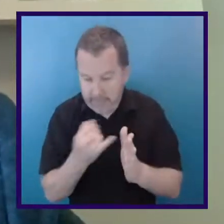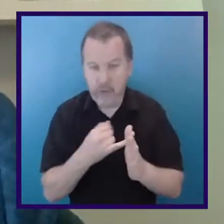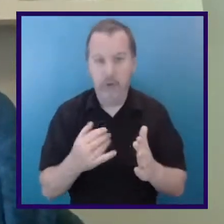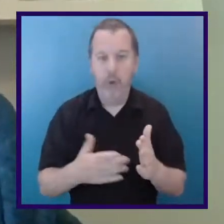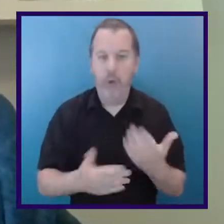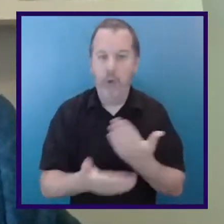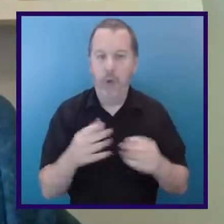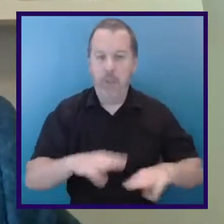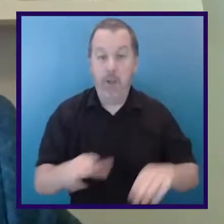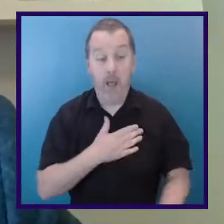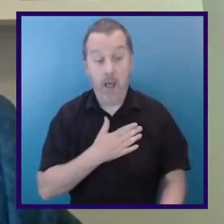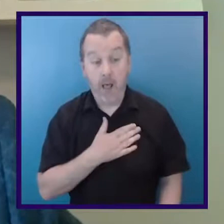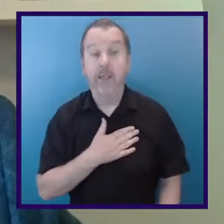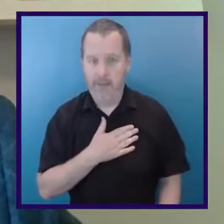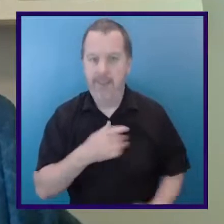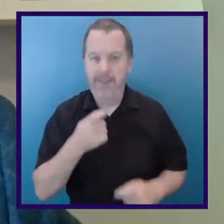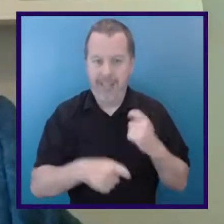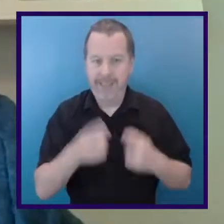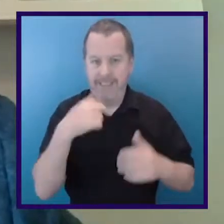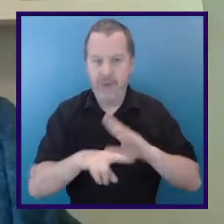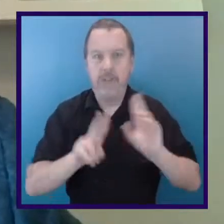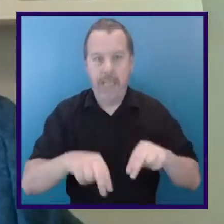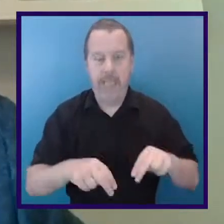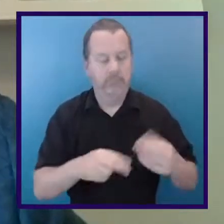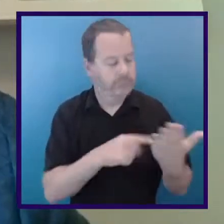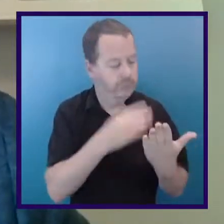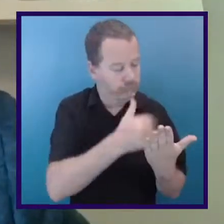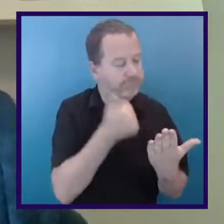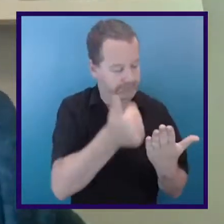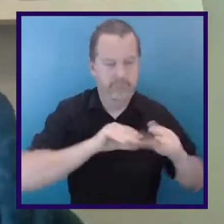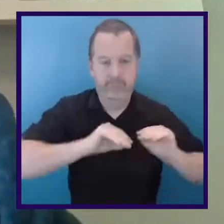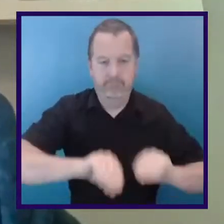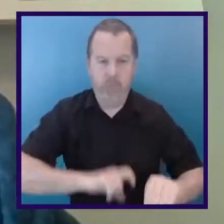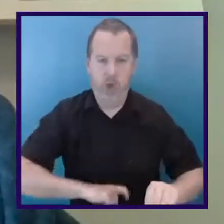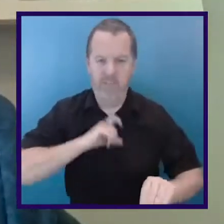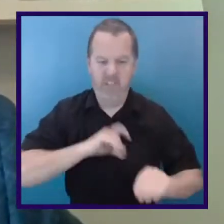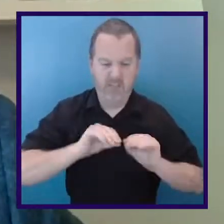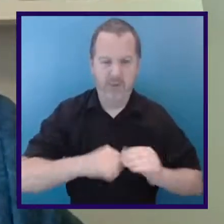appeal to young people, then the teachers will very happily, and very competently deliver it.